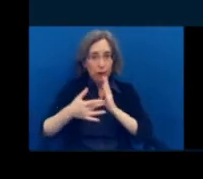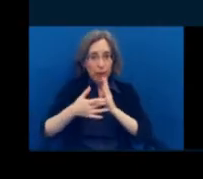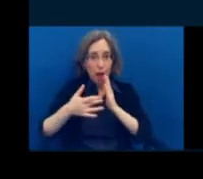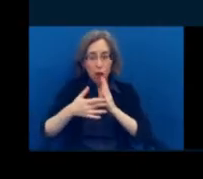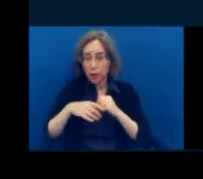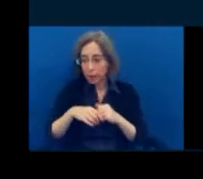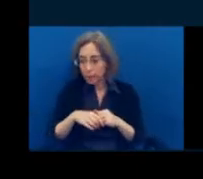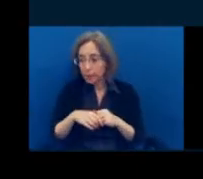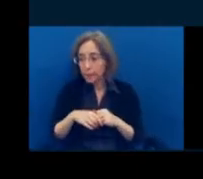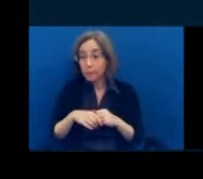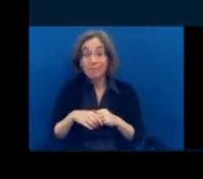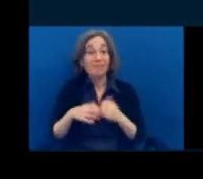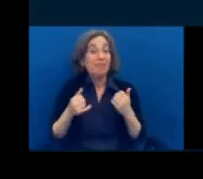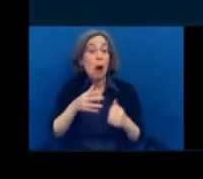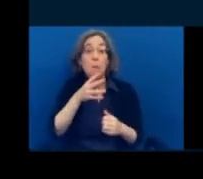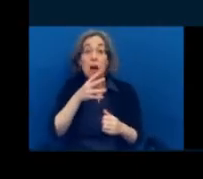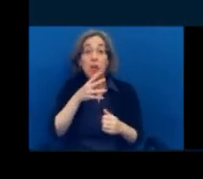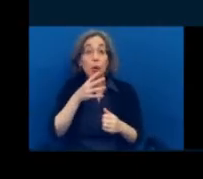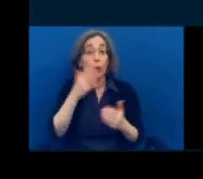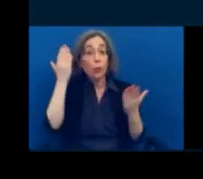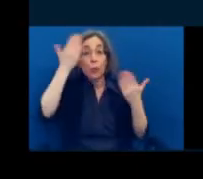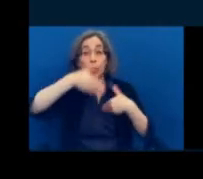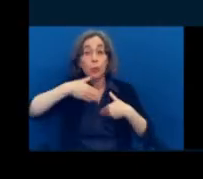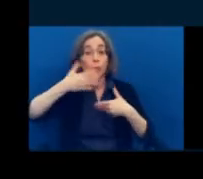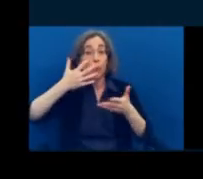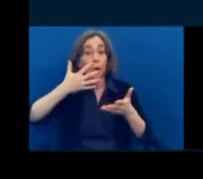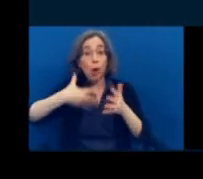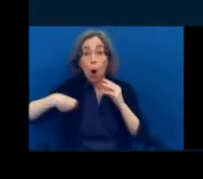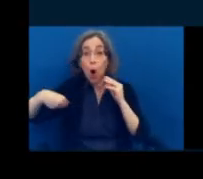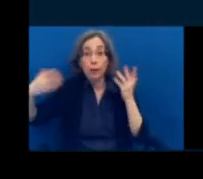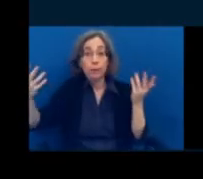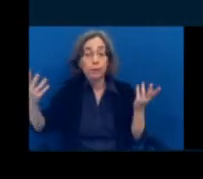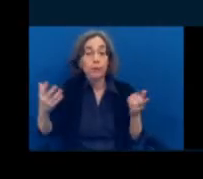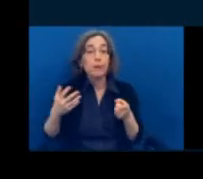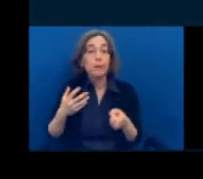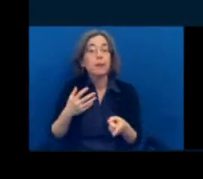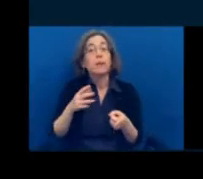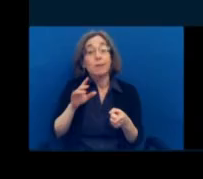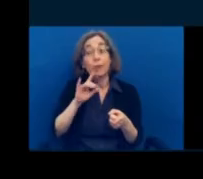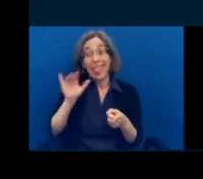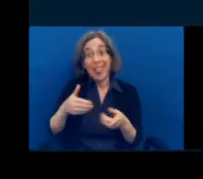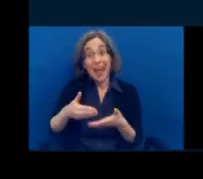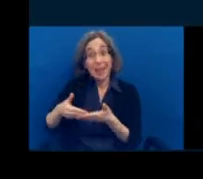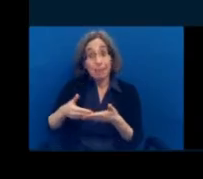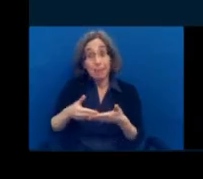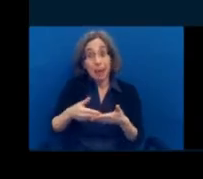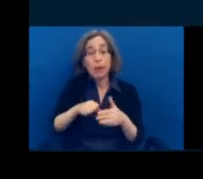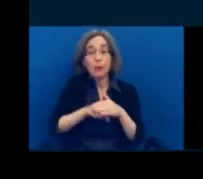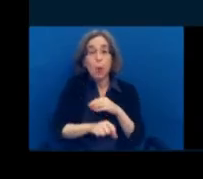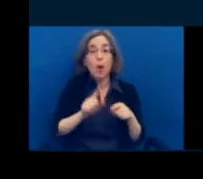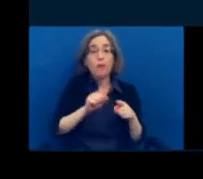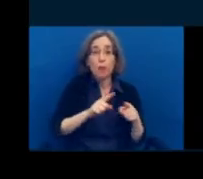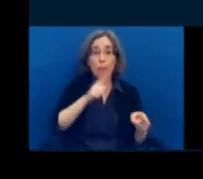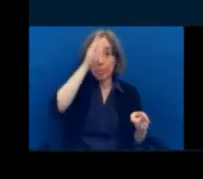NOT ONLY IS THE BABY SPONTANEOUSLY BORN FROM THE CHARACTER WHO'S MALE AFTER HE DIES BUT ALSO THE ACTUAL BABY